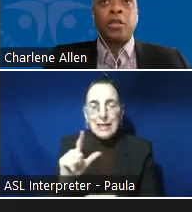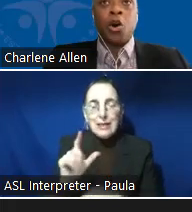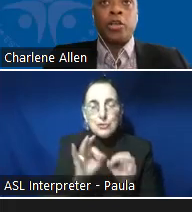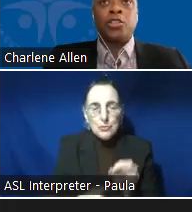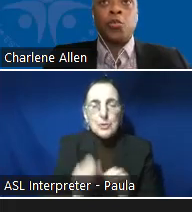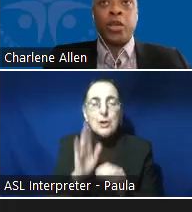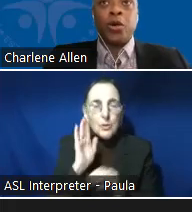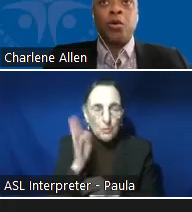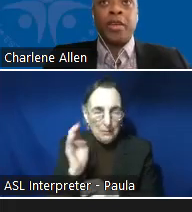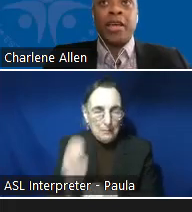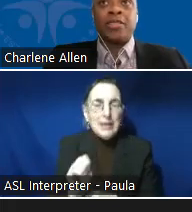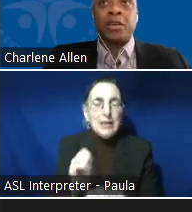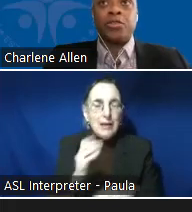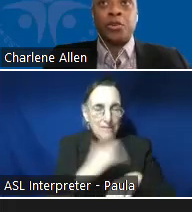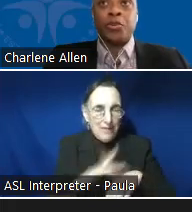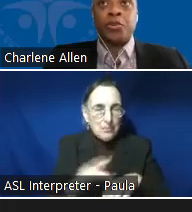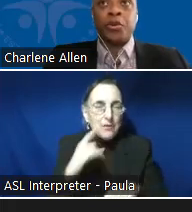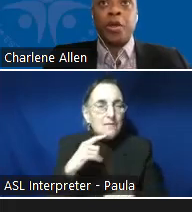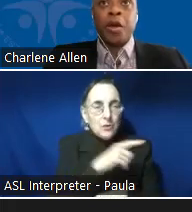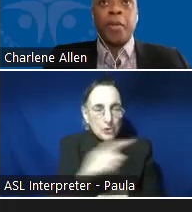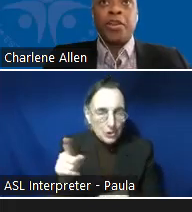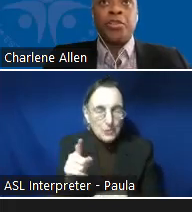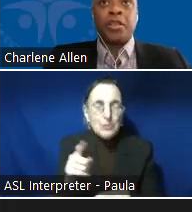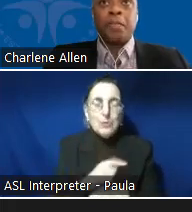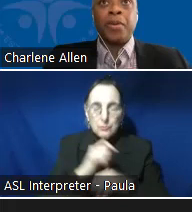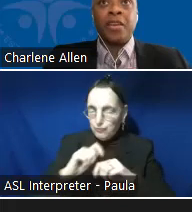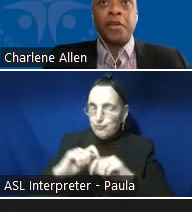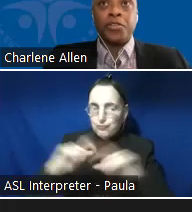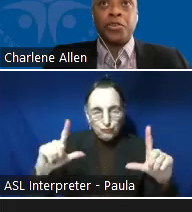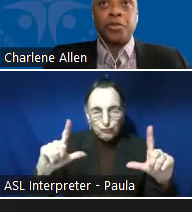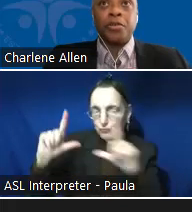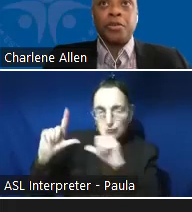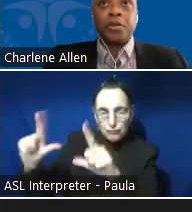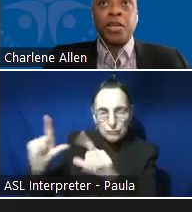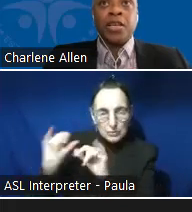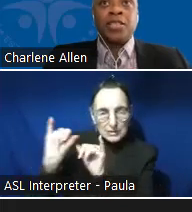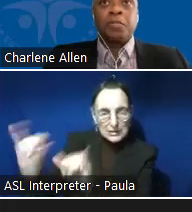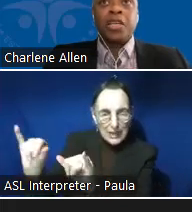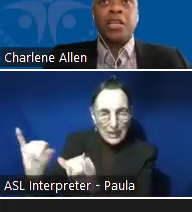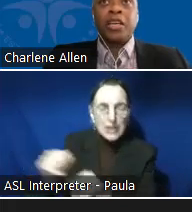enlarge the window of the ASL interpreter by using the pin feature and simply click